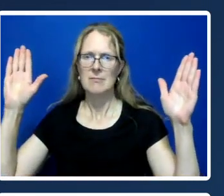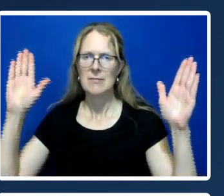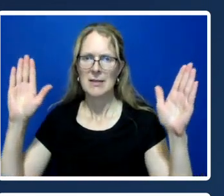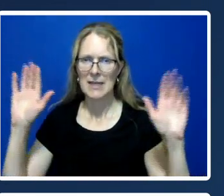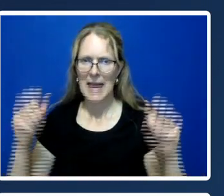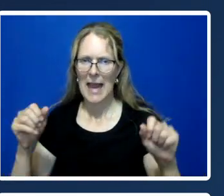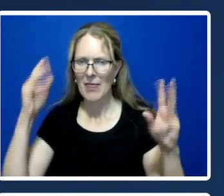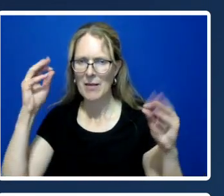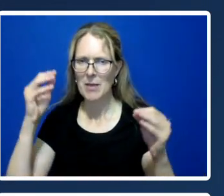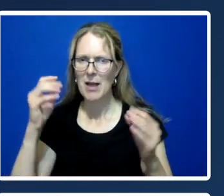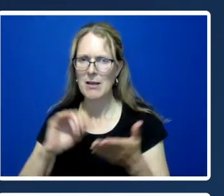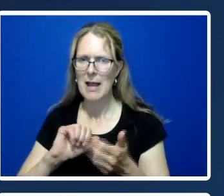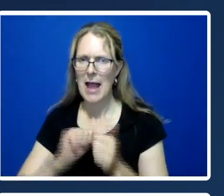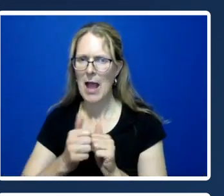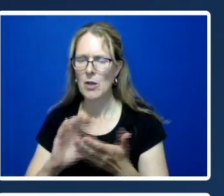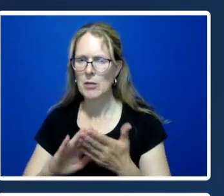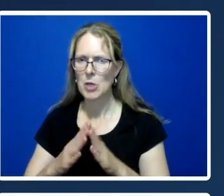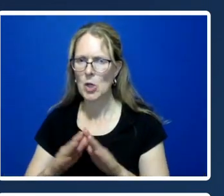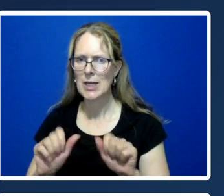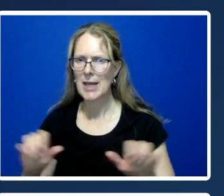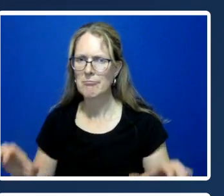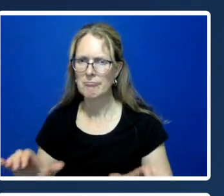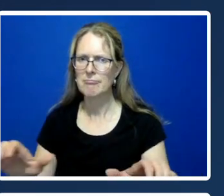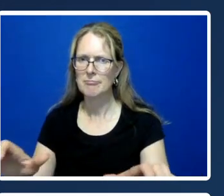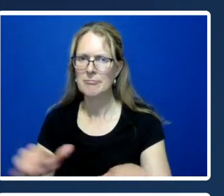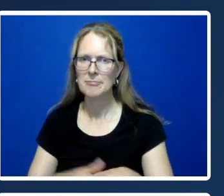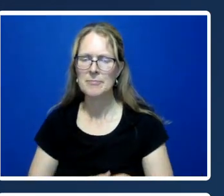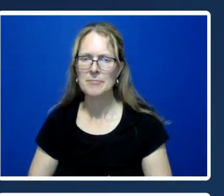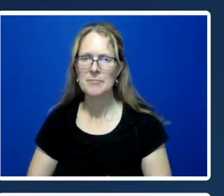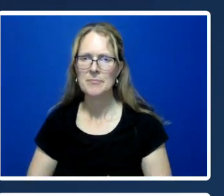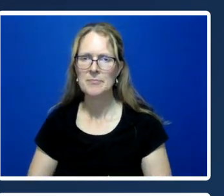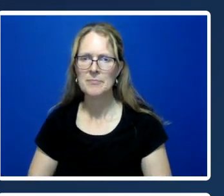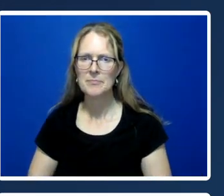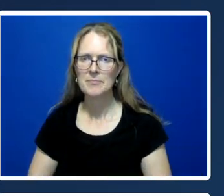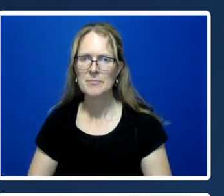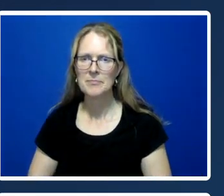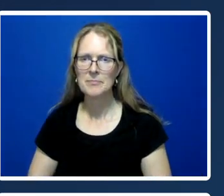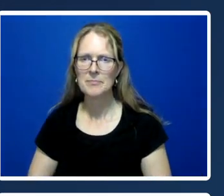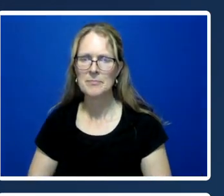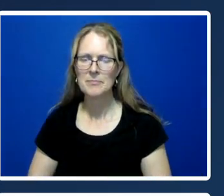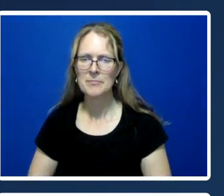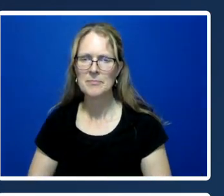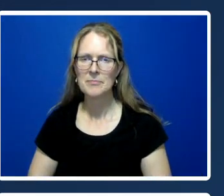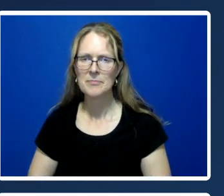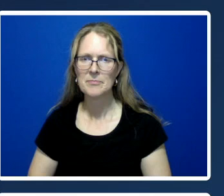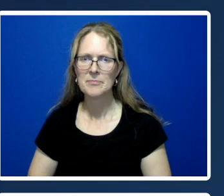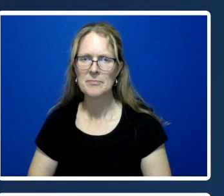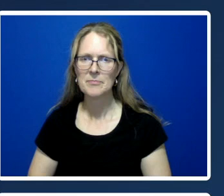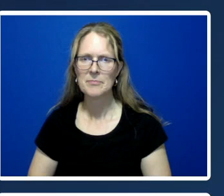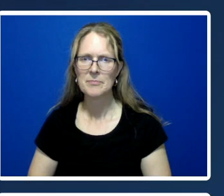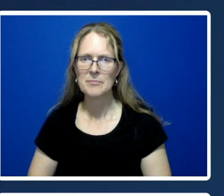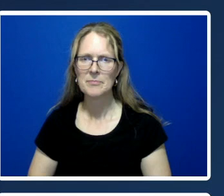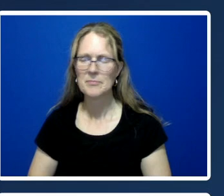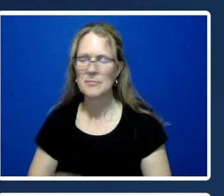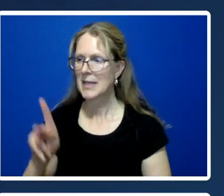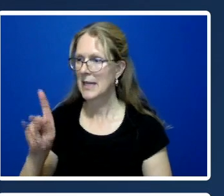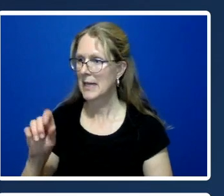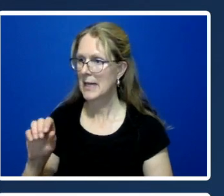this is really where the greatest stuff happens. And Kim, let's see you take the next slide.